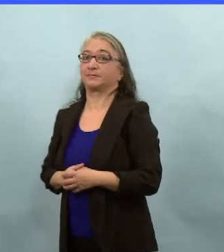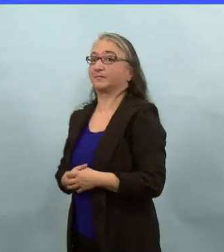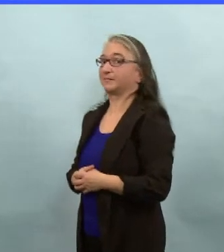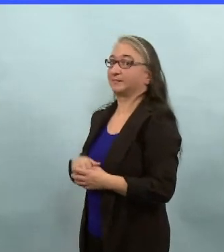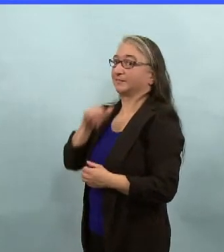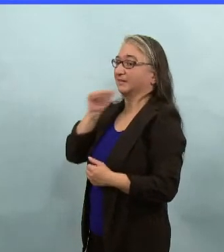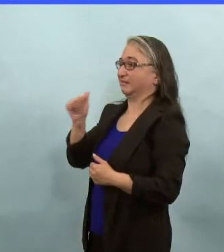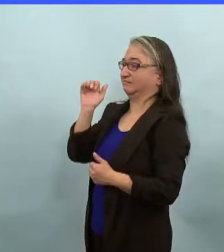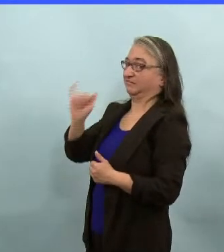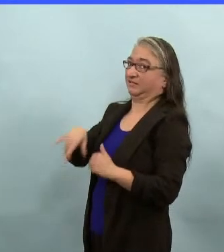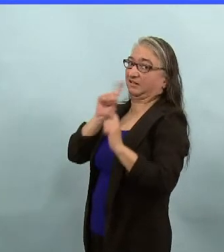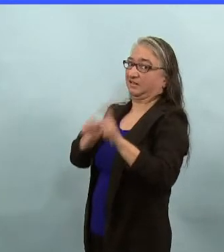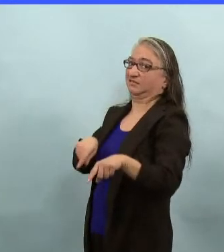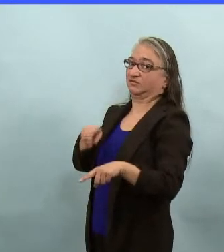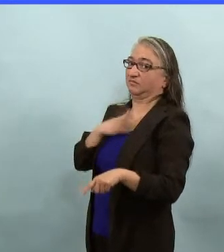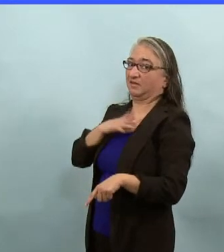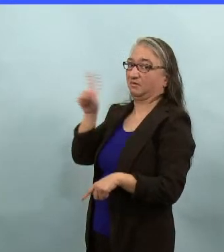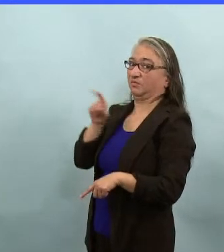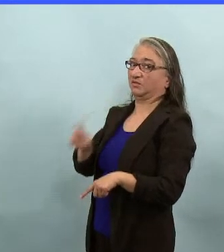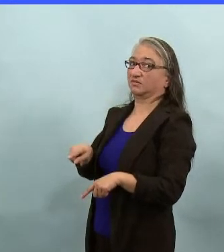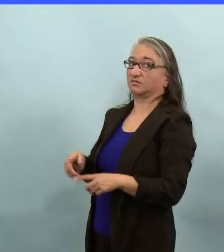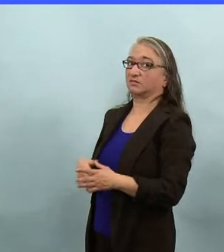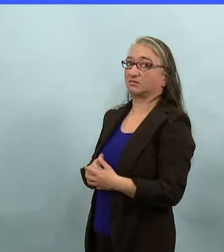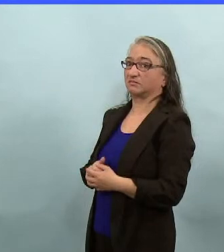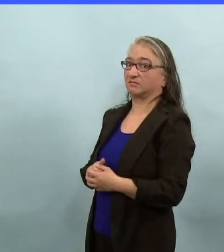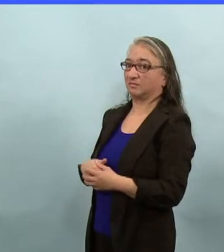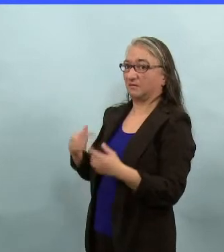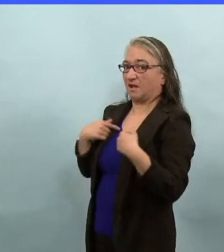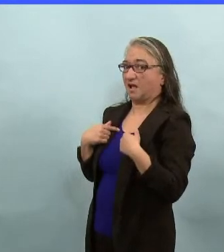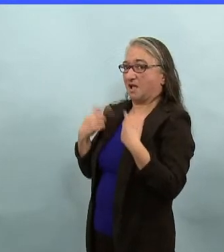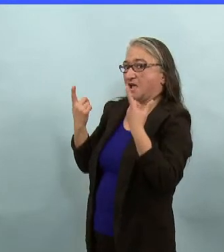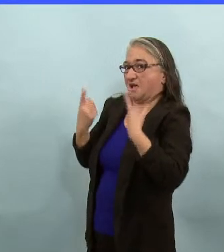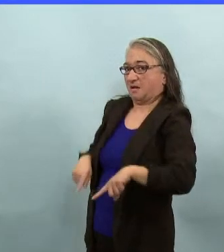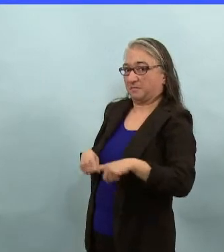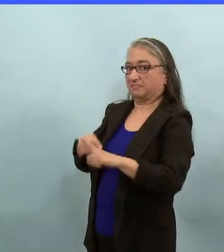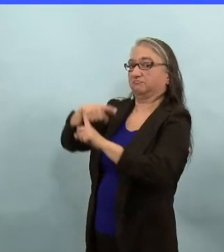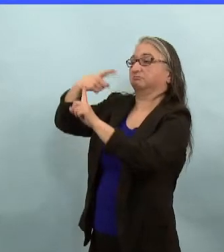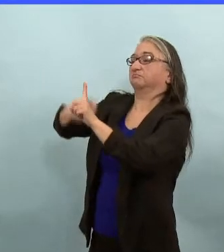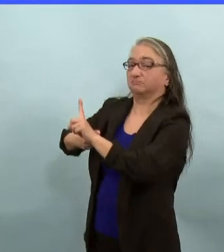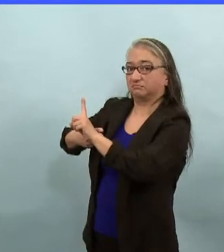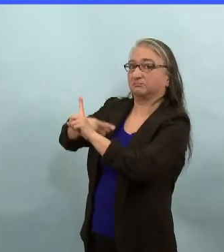will get covered in the next couple of months and in your message about vaccinations and masking and